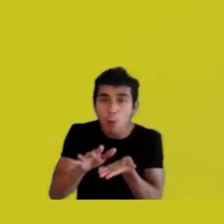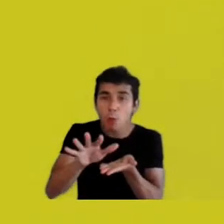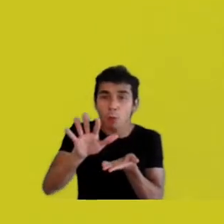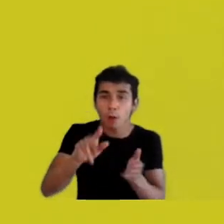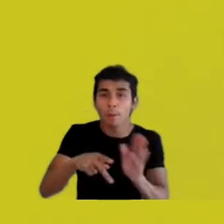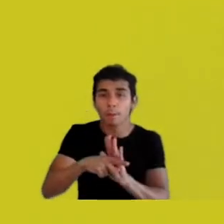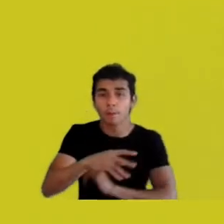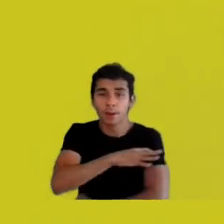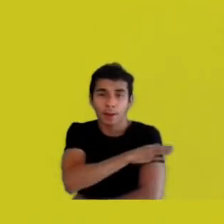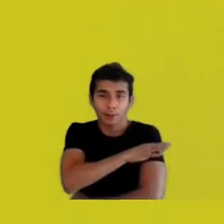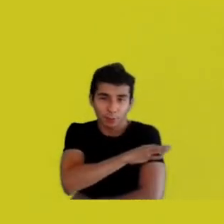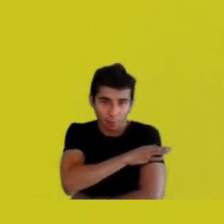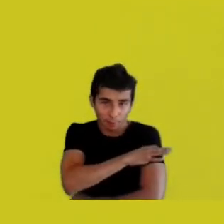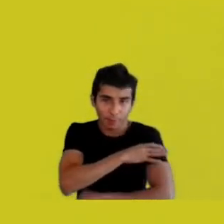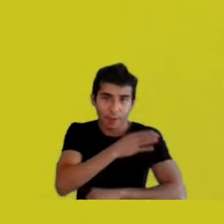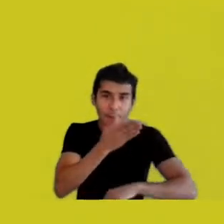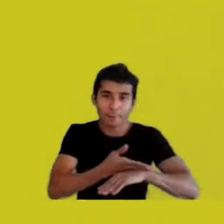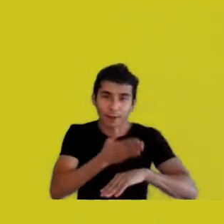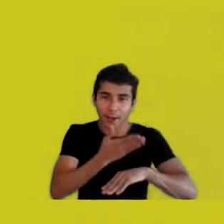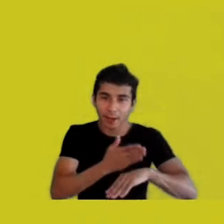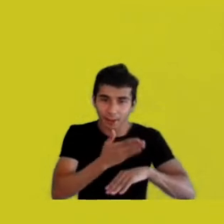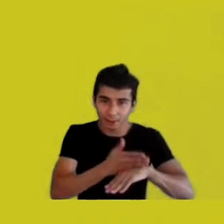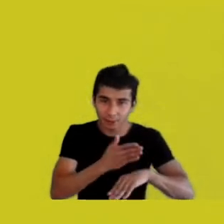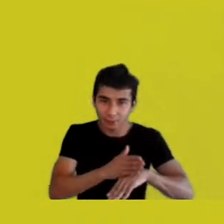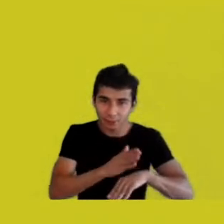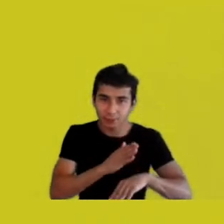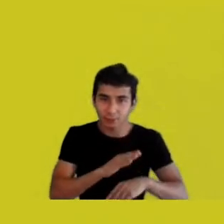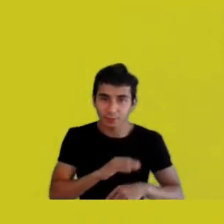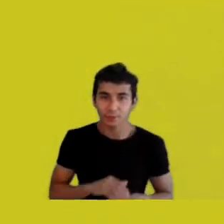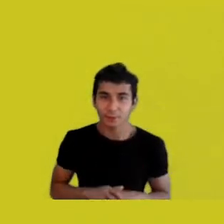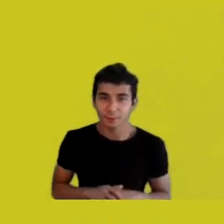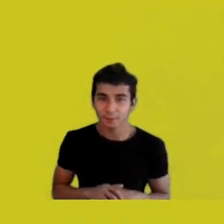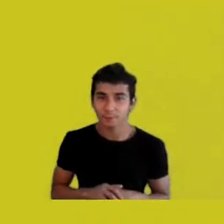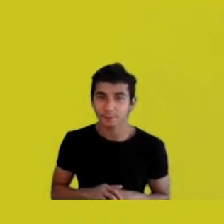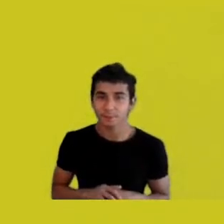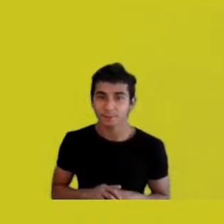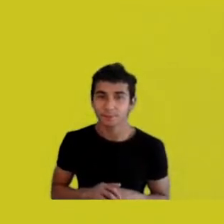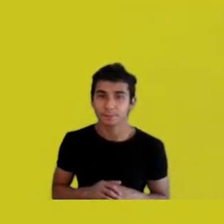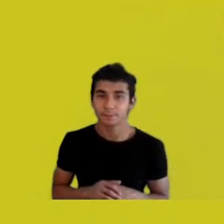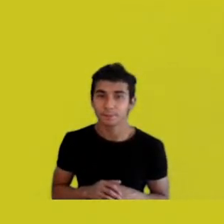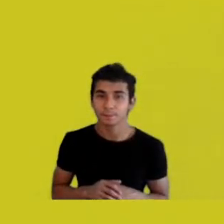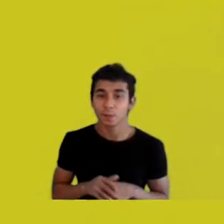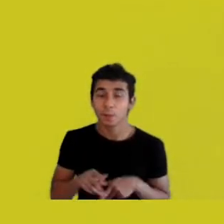which, within a Bantu thought register, effectively,